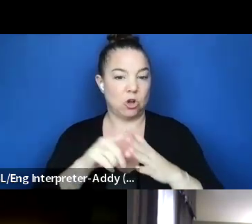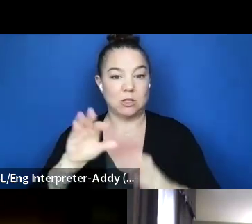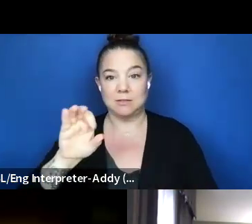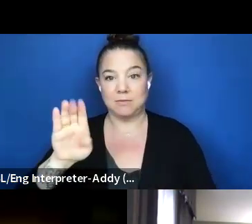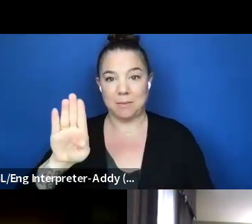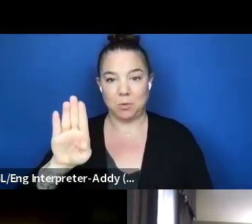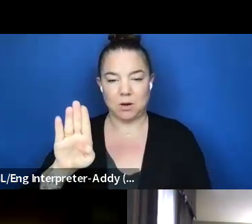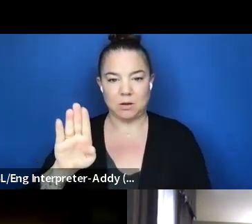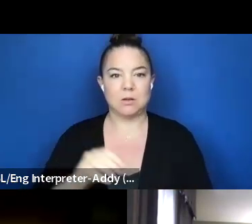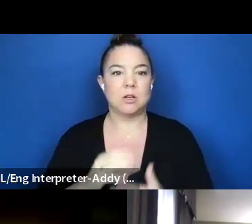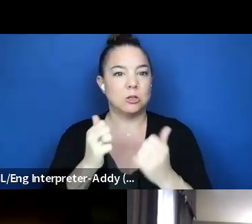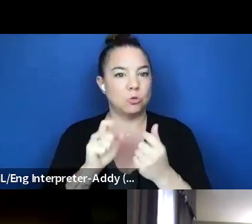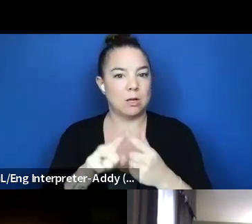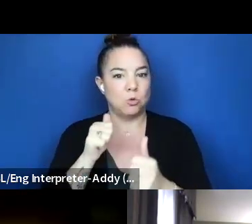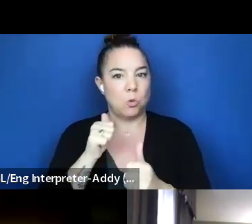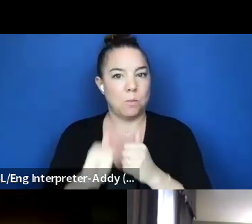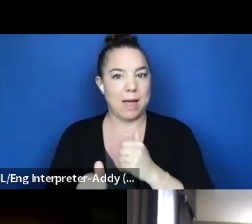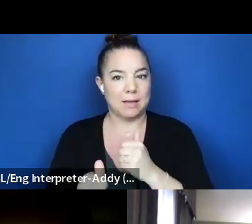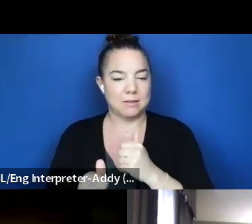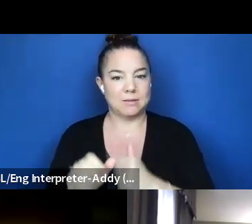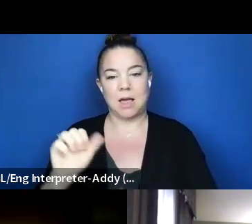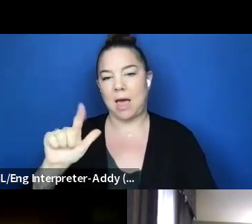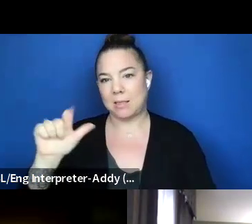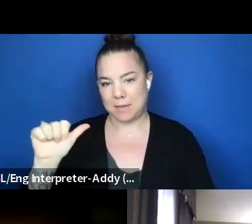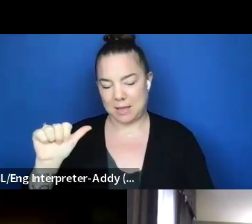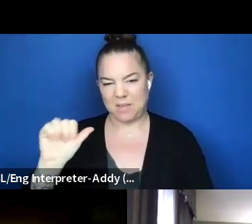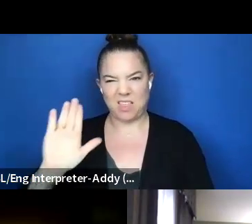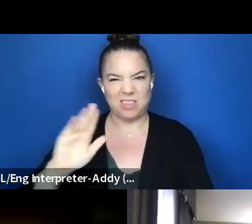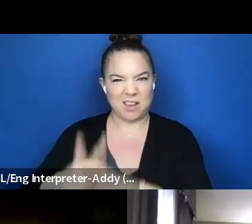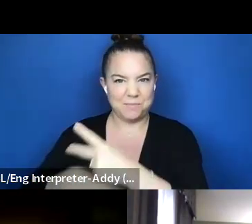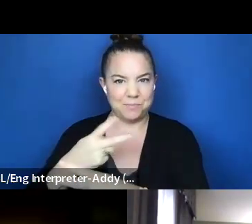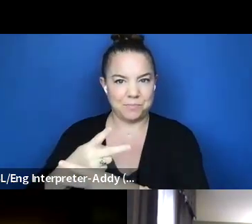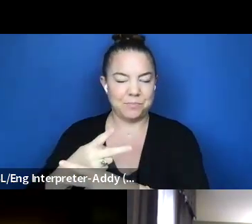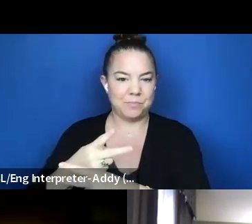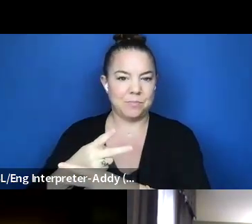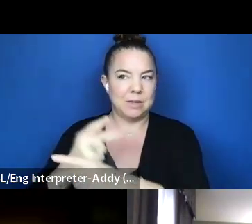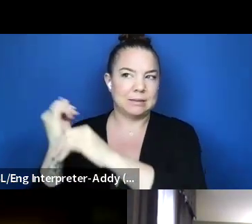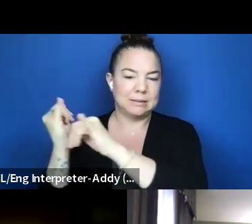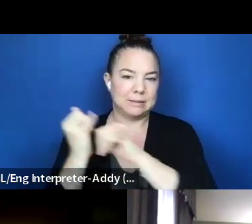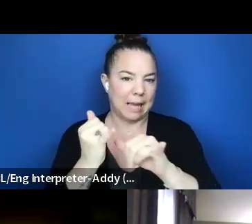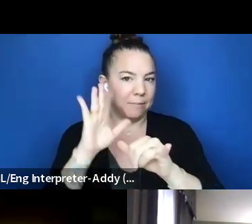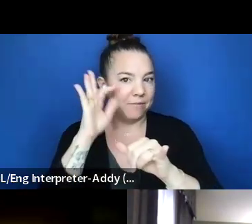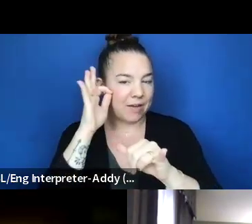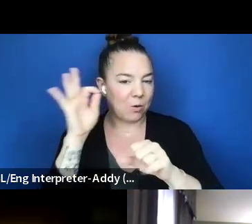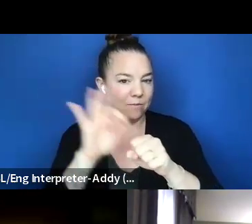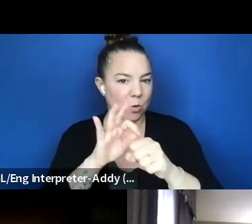Adeleigh Belyeu: to pass an Alabama version Adeleigh Belyeu: of the Federal Voting Rights Act. Adeleigh Belyeu: So